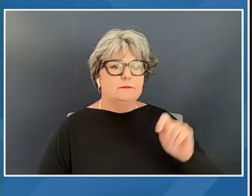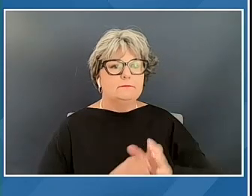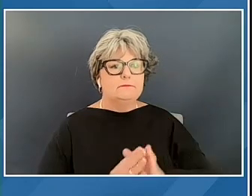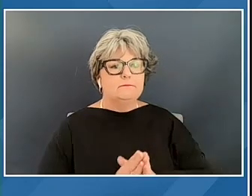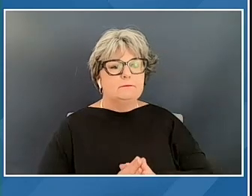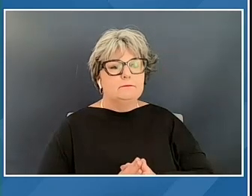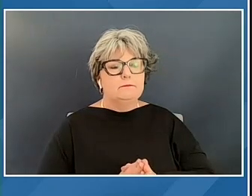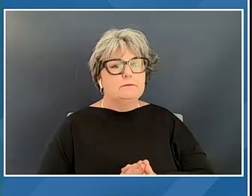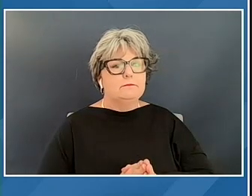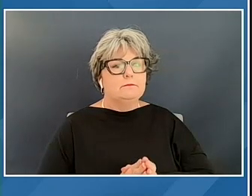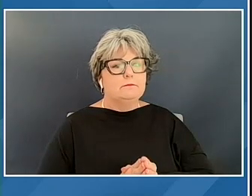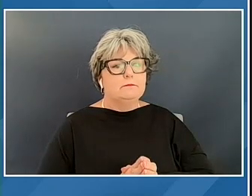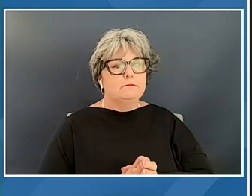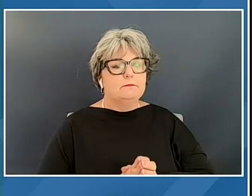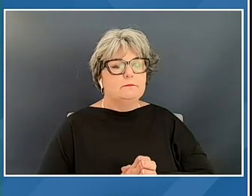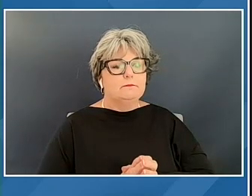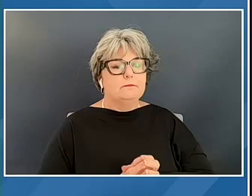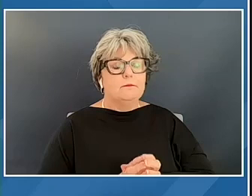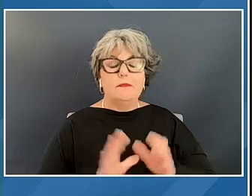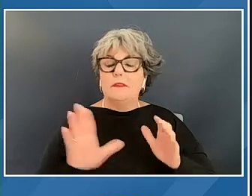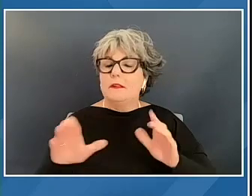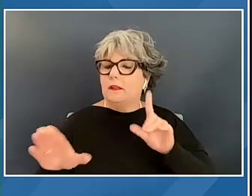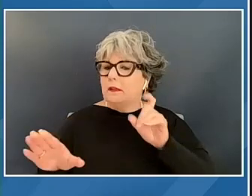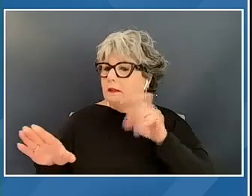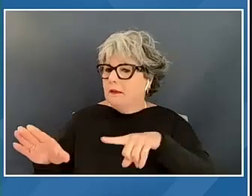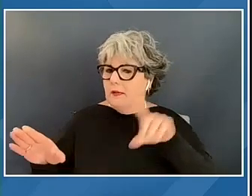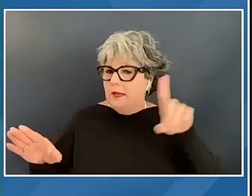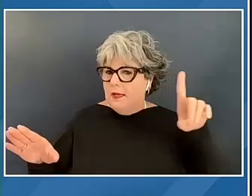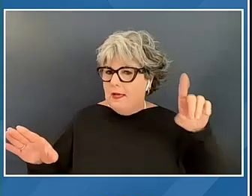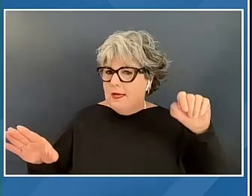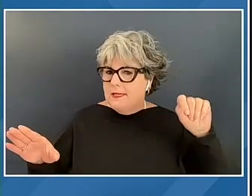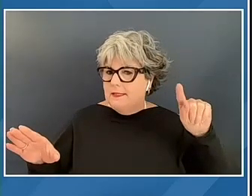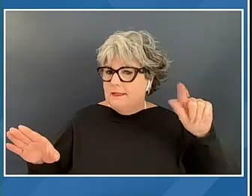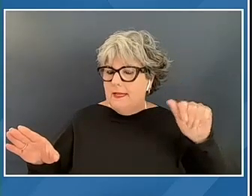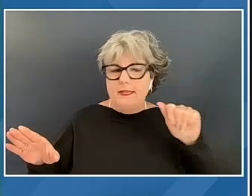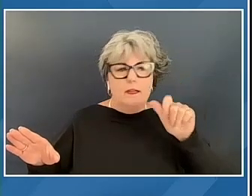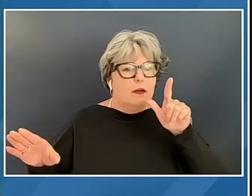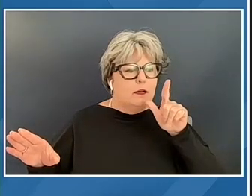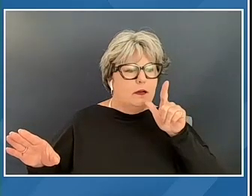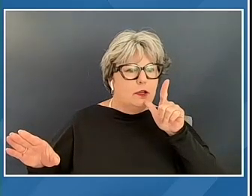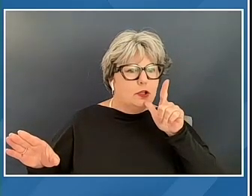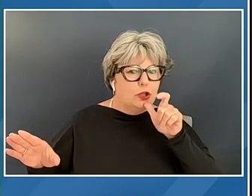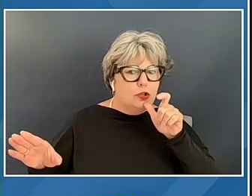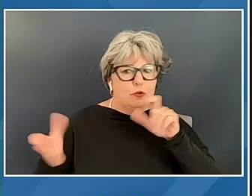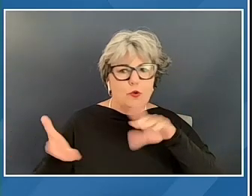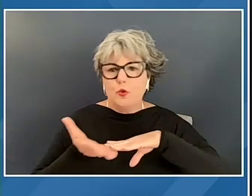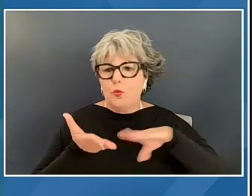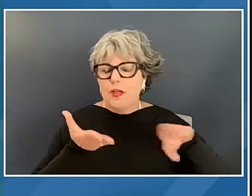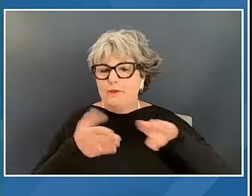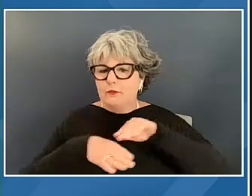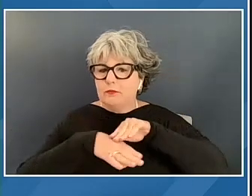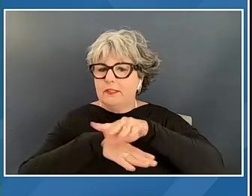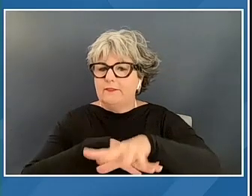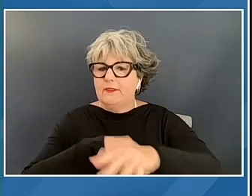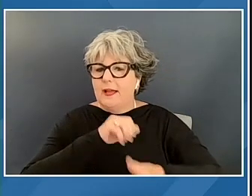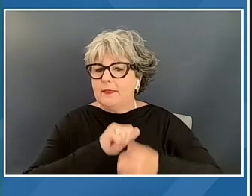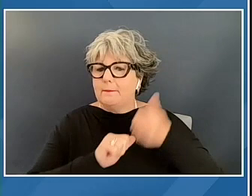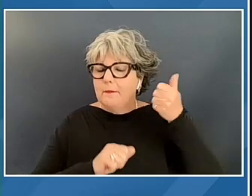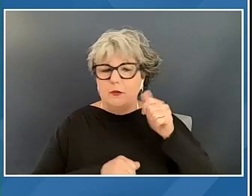been like much data on who the waivers would impact the most because I think, especially considering a lot of